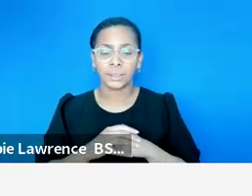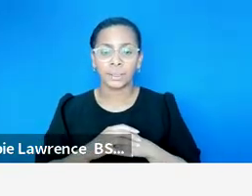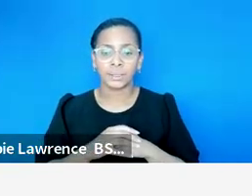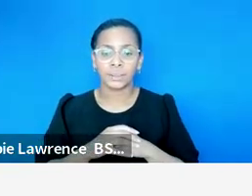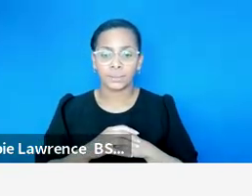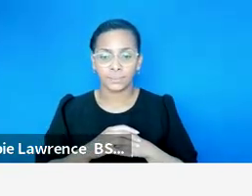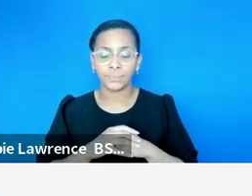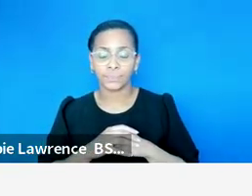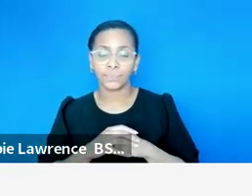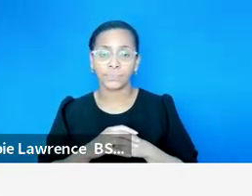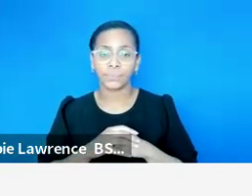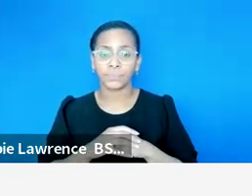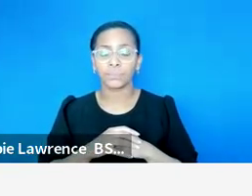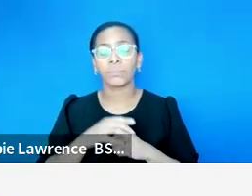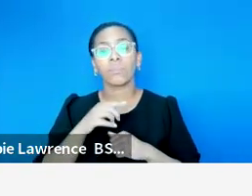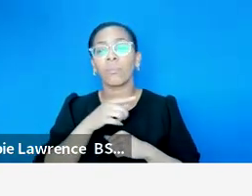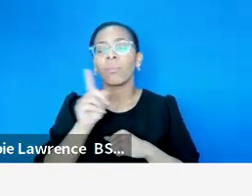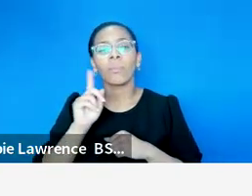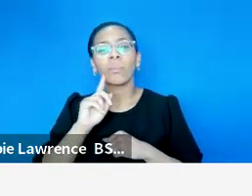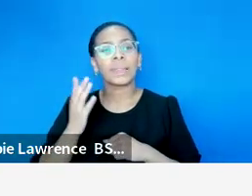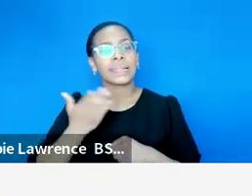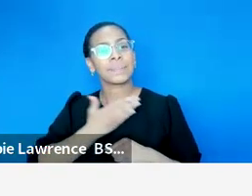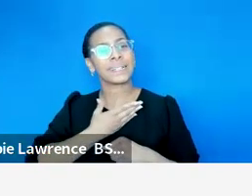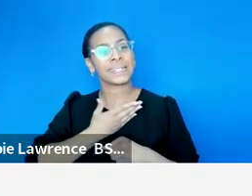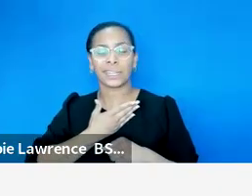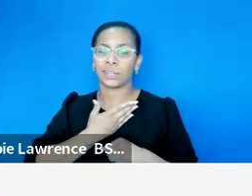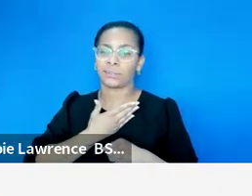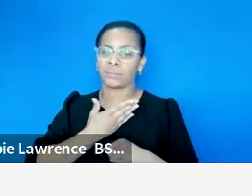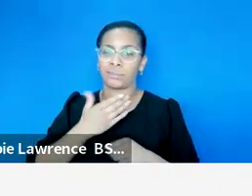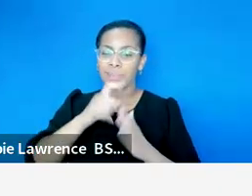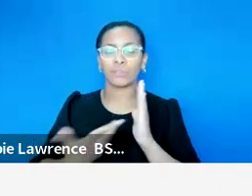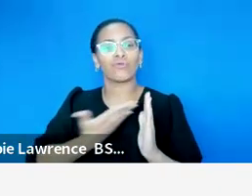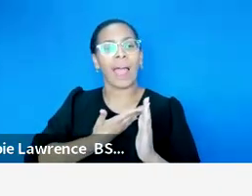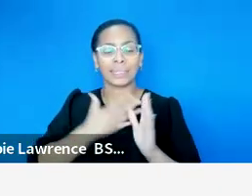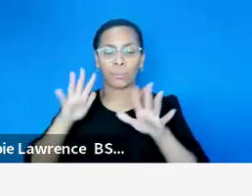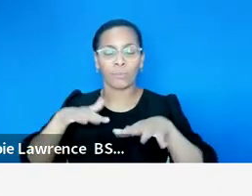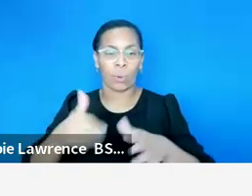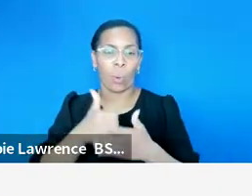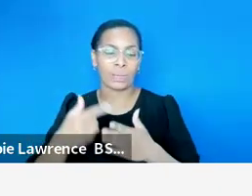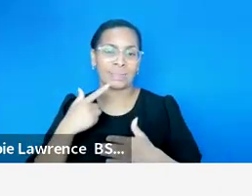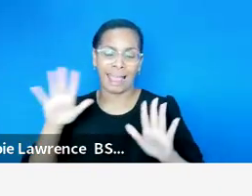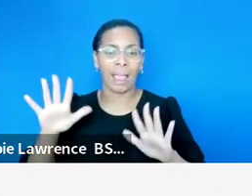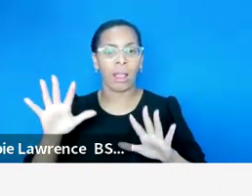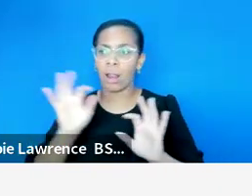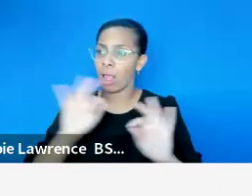in the disability rights movement of, "Nothing about us without us," and that's certainly the approach that we take.